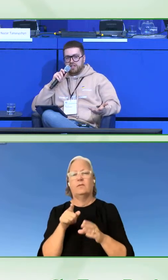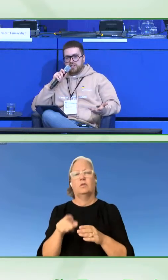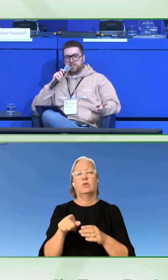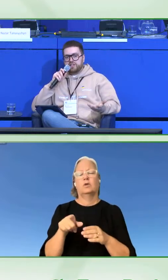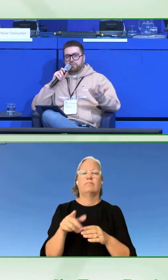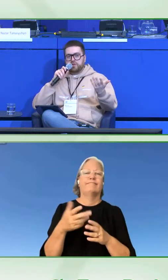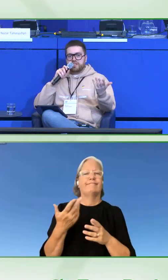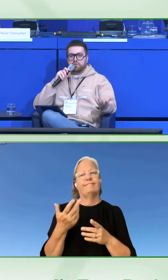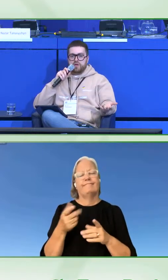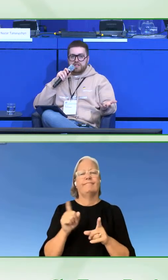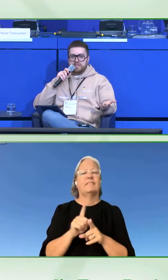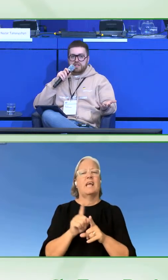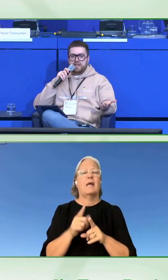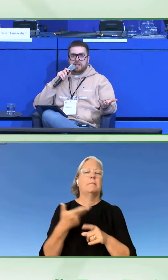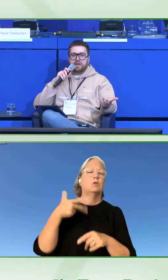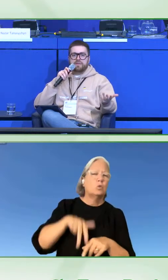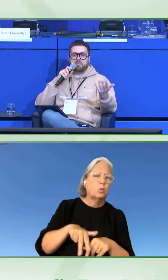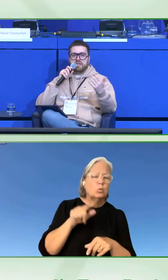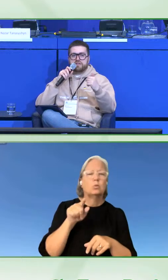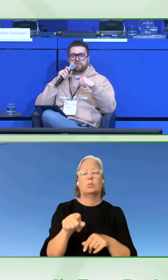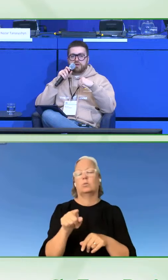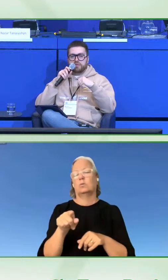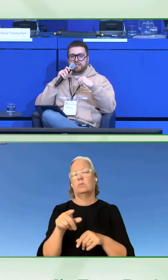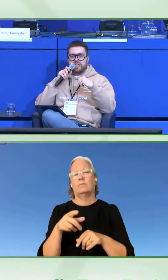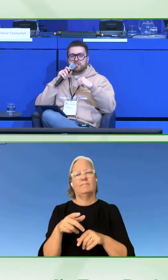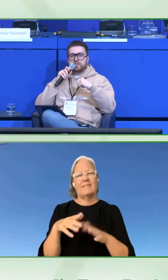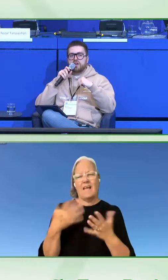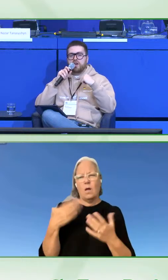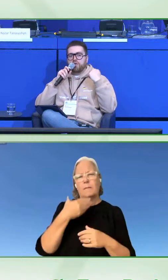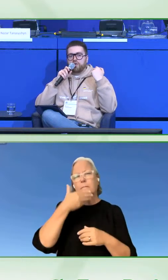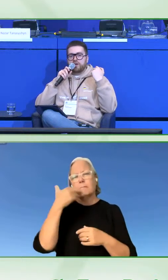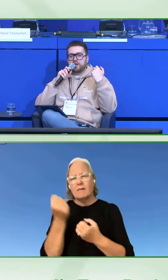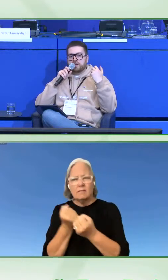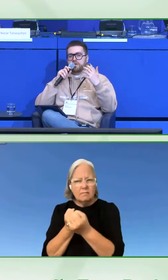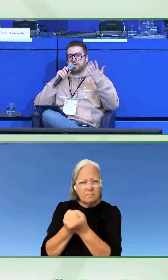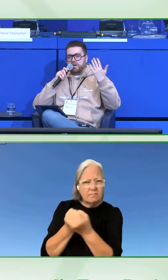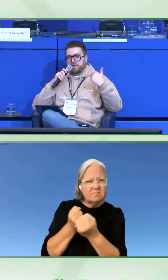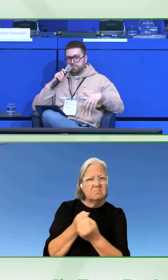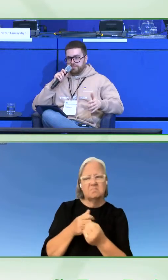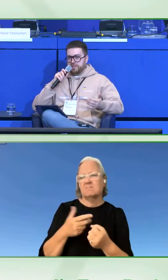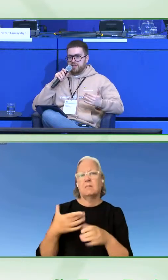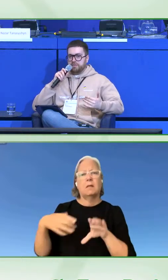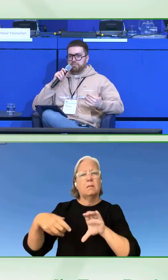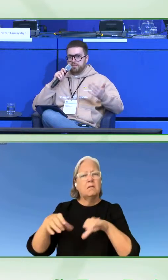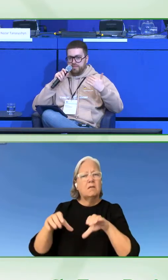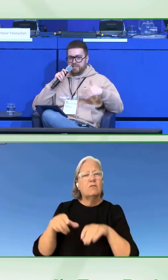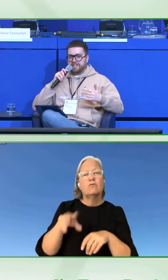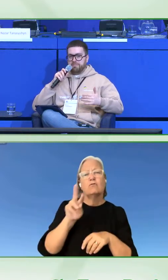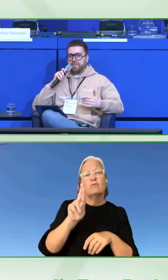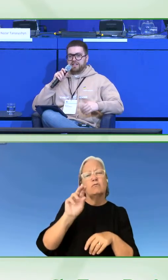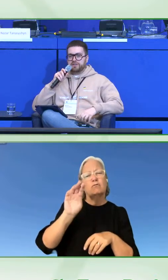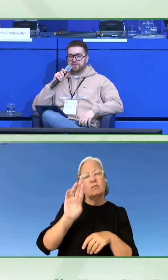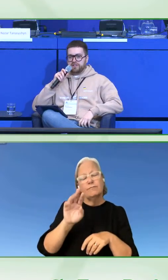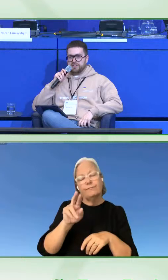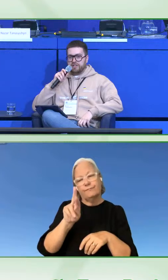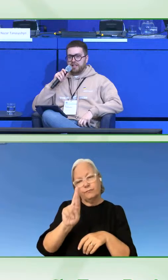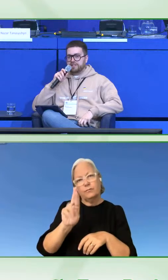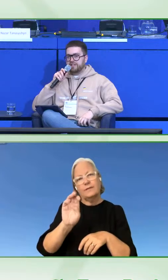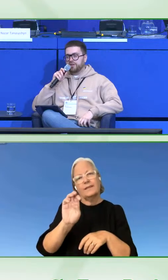We are saying that there is no person who needs to run, there is information that needs